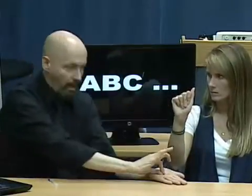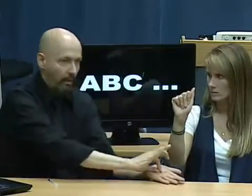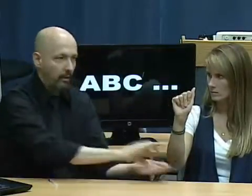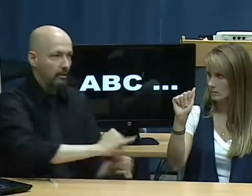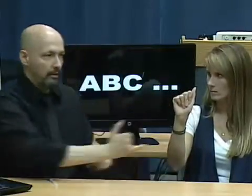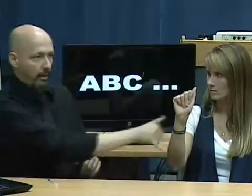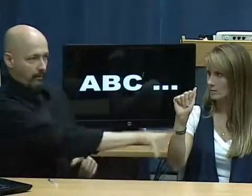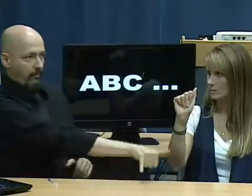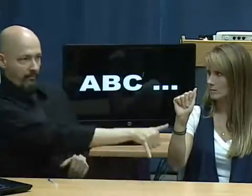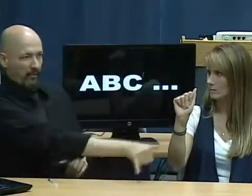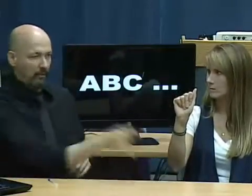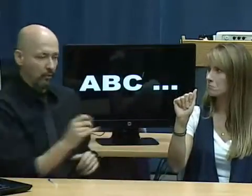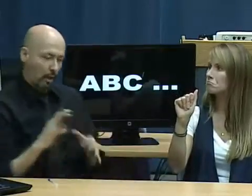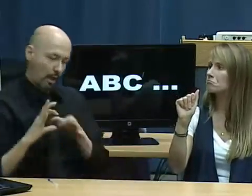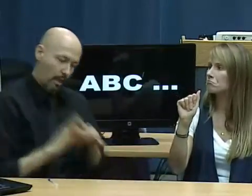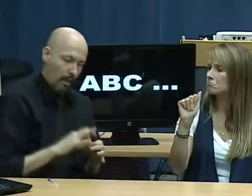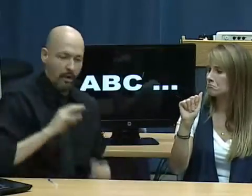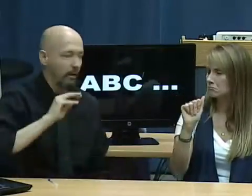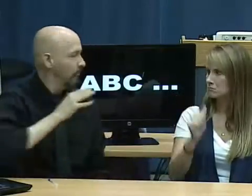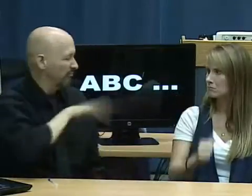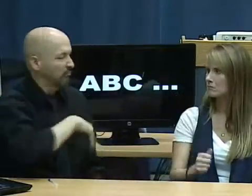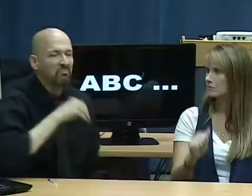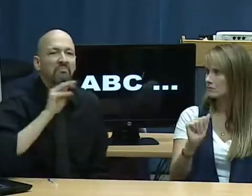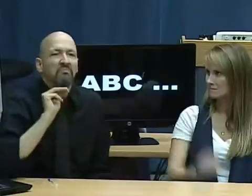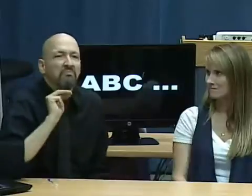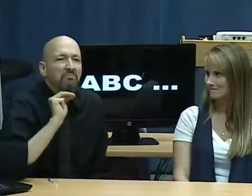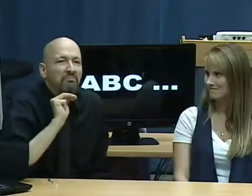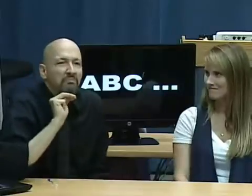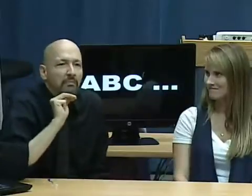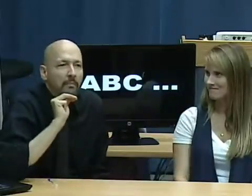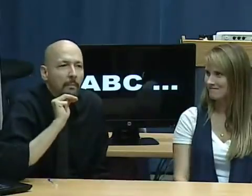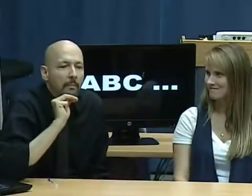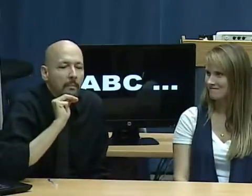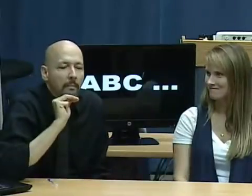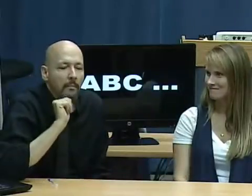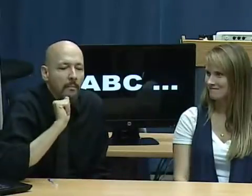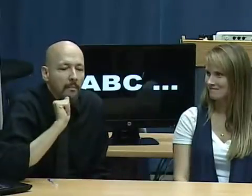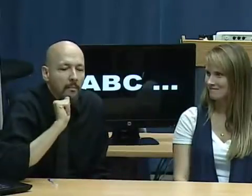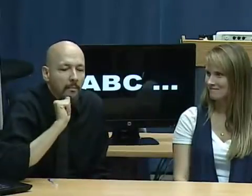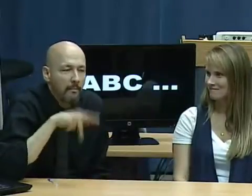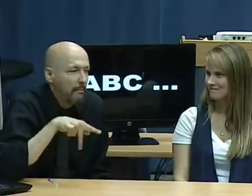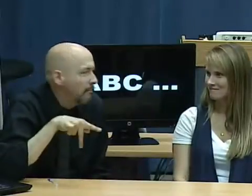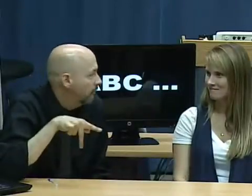The sign for "A" is connected to the letter "A." The connection--you can put your hand down now-- ...M-A-P...